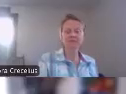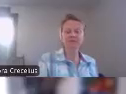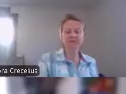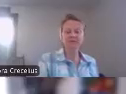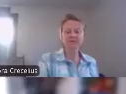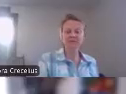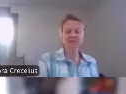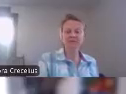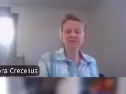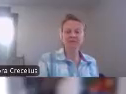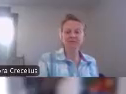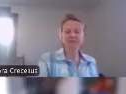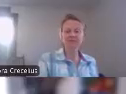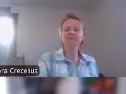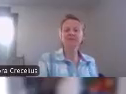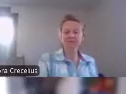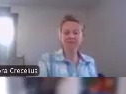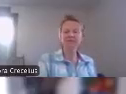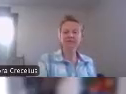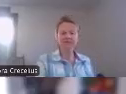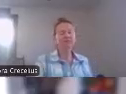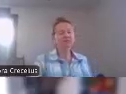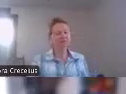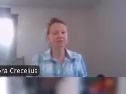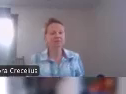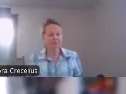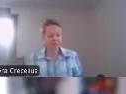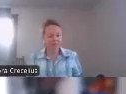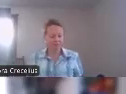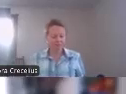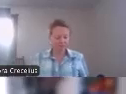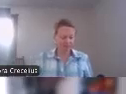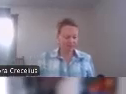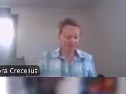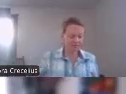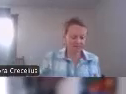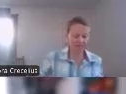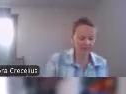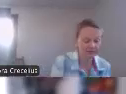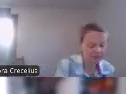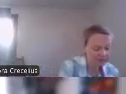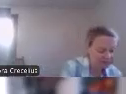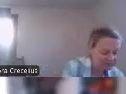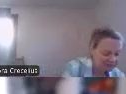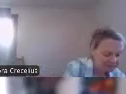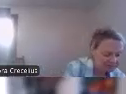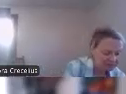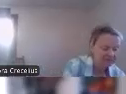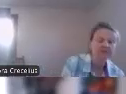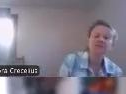alignment with their Center's take on confidentiality and the research project's take on confidentiality